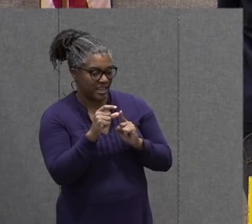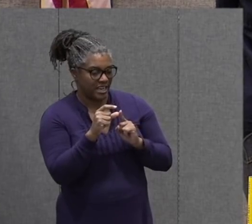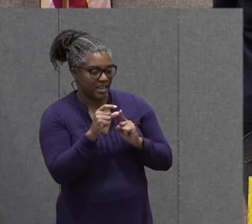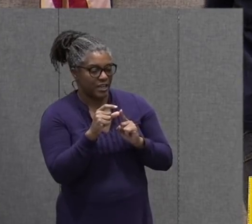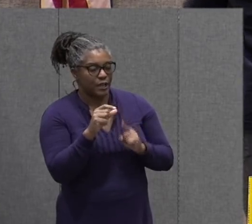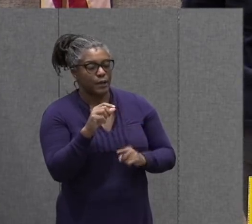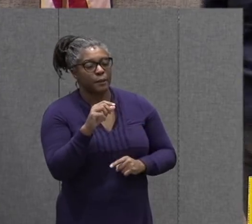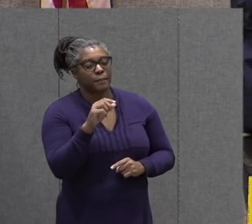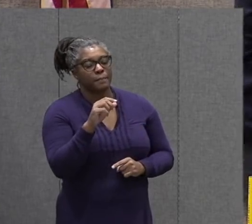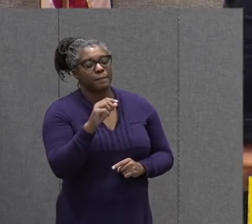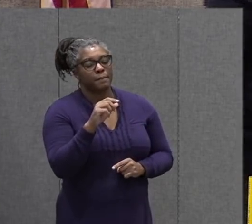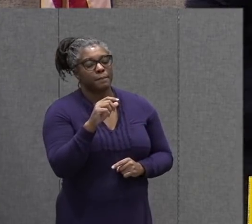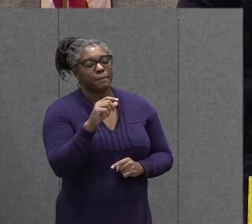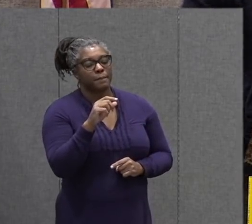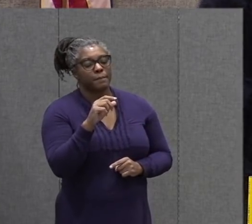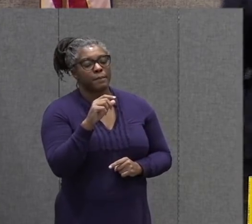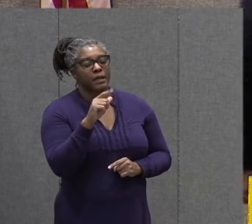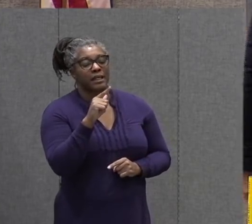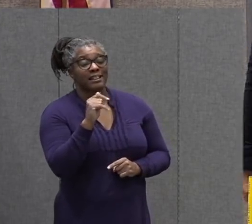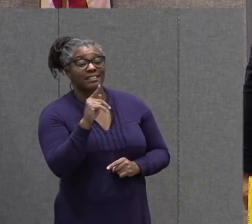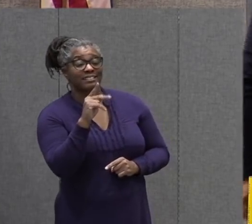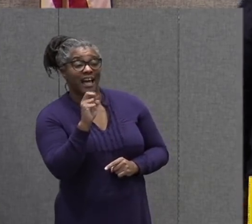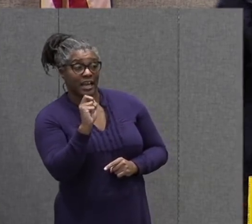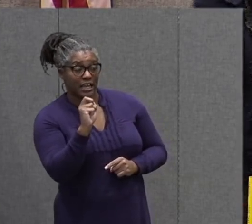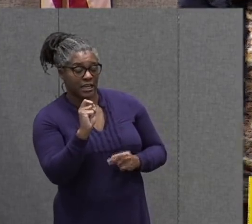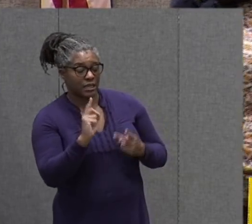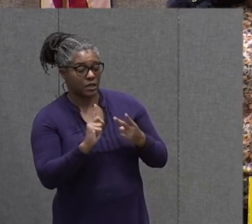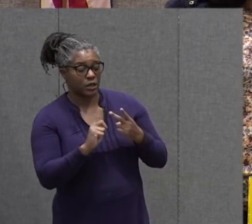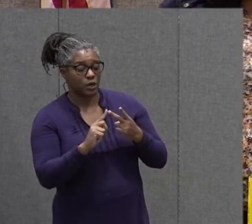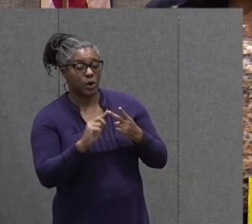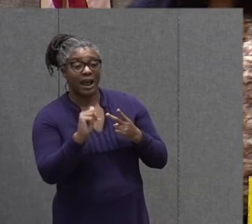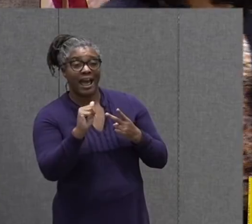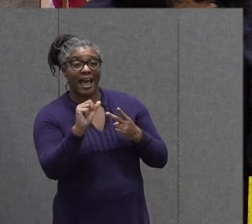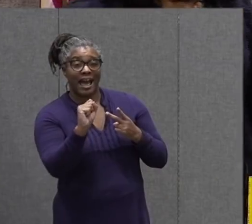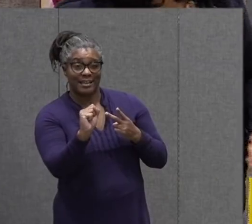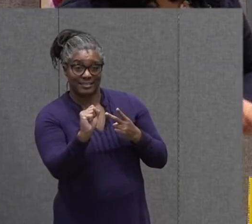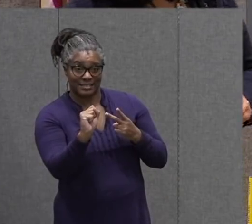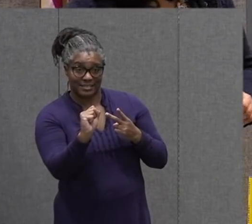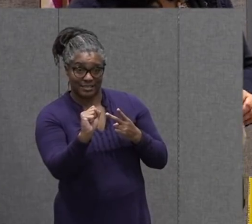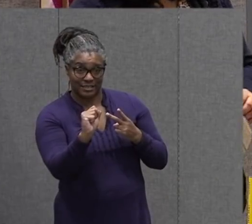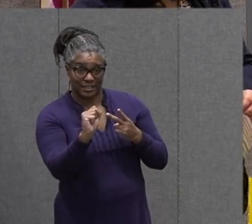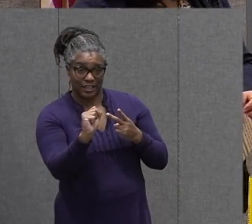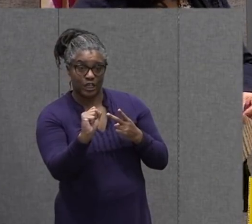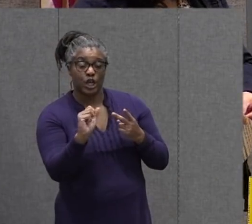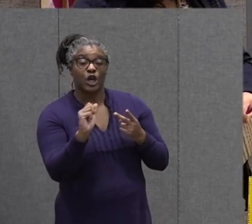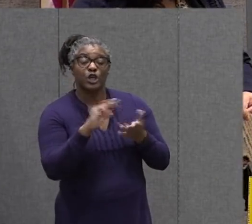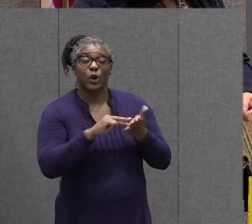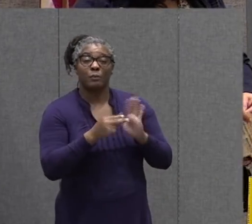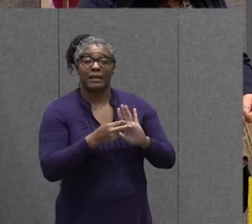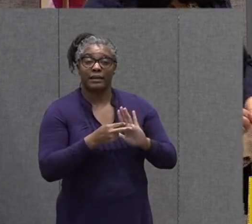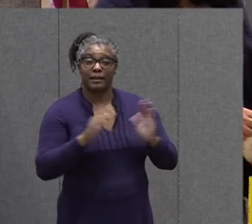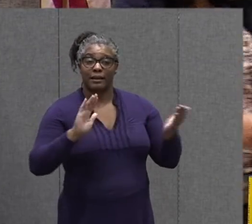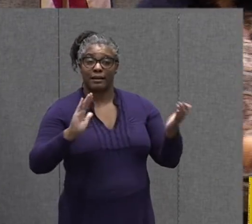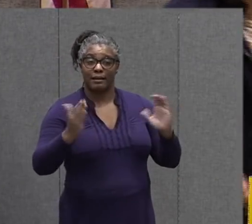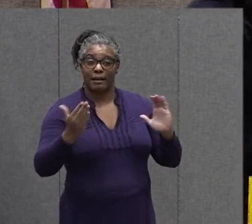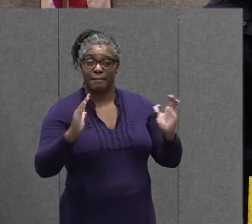So, you're comparing two things using the word like or as. [Miss Garcia] Yeah, and so the example